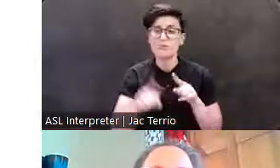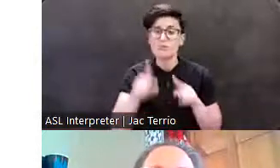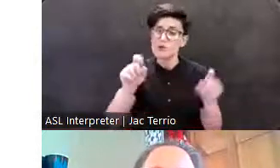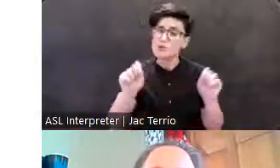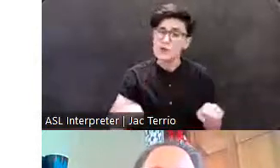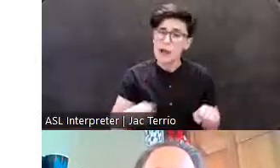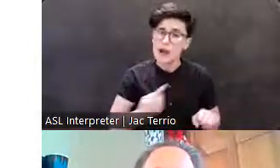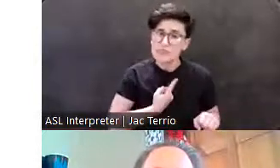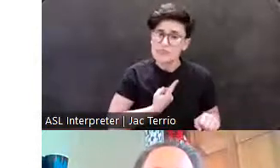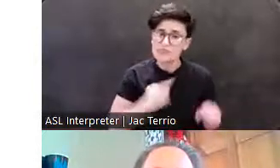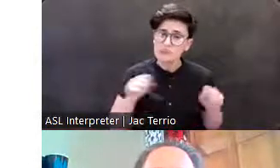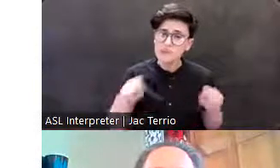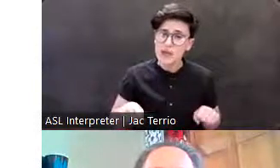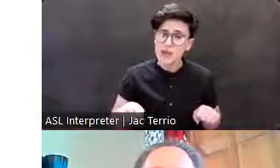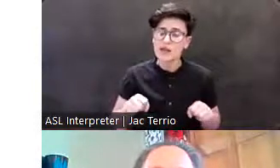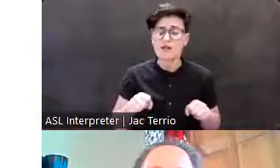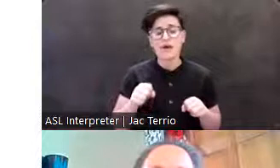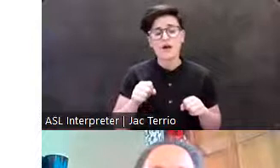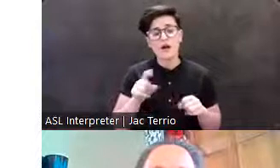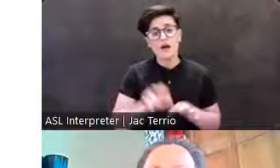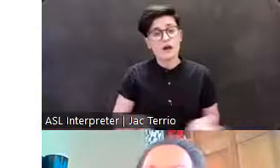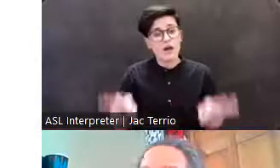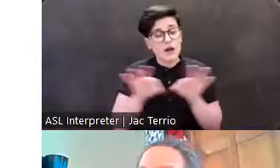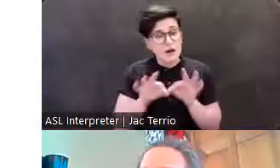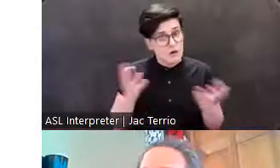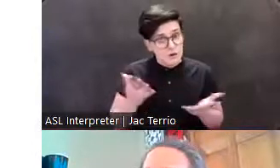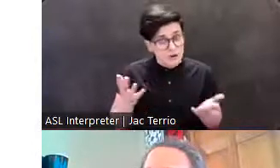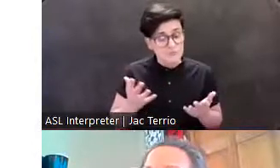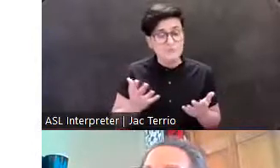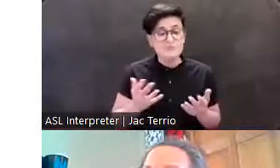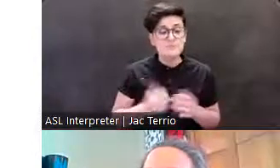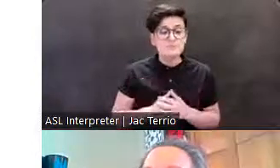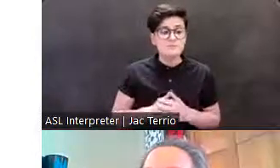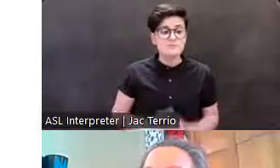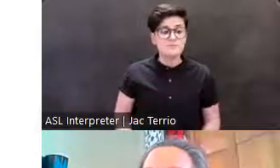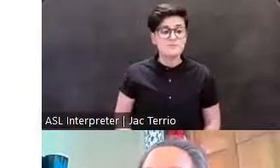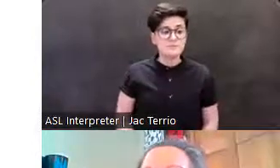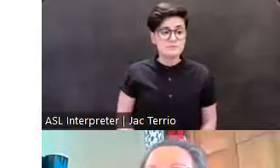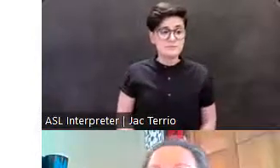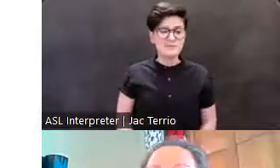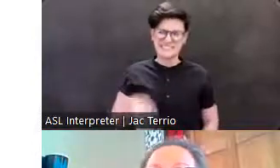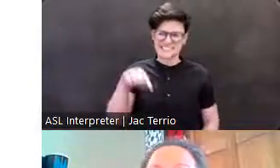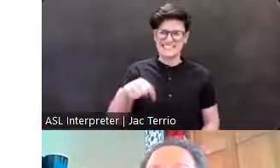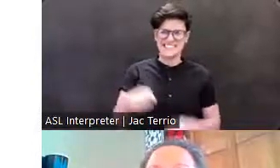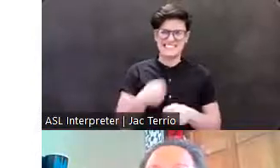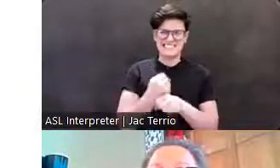The important thing for you to know is that it started this year so it was really past